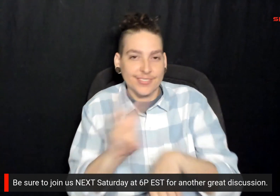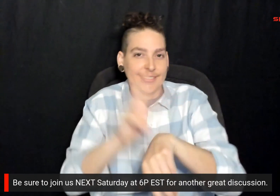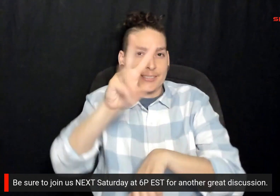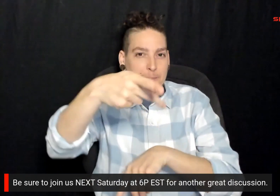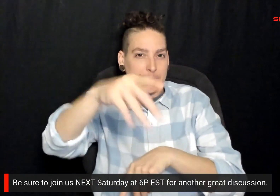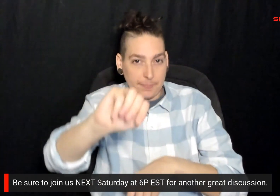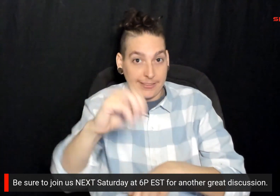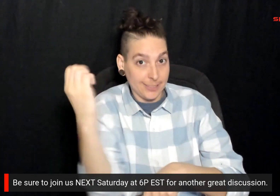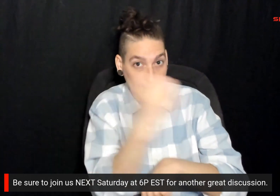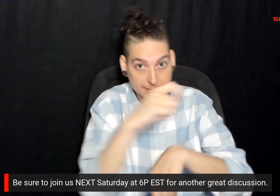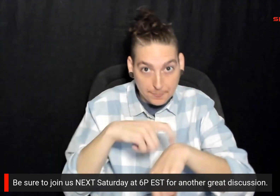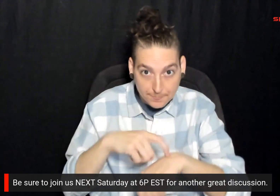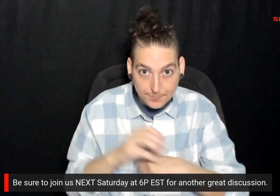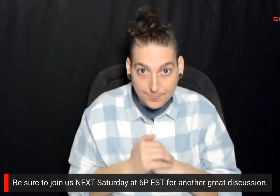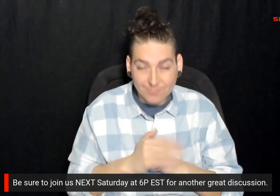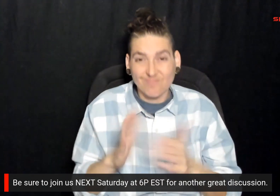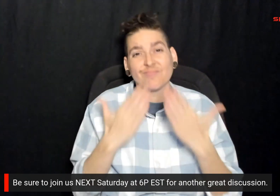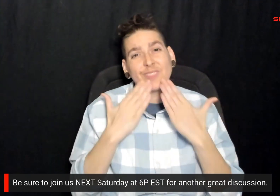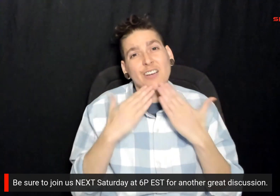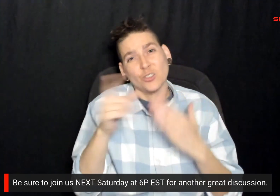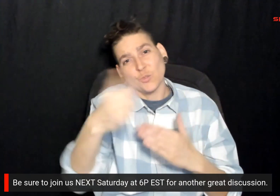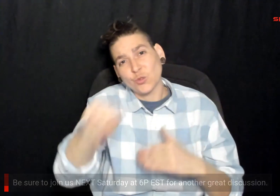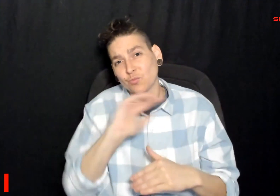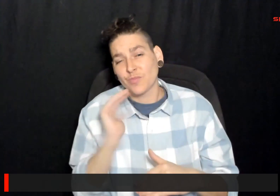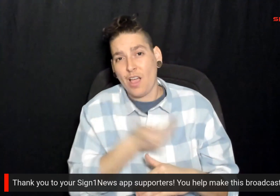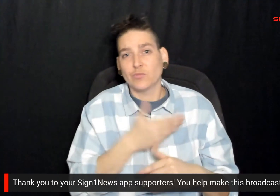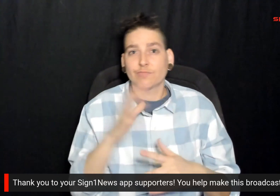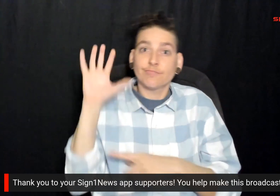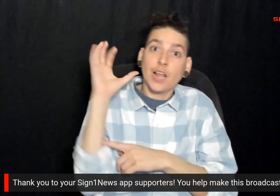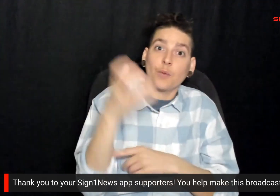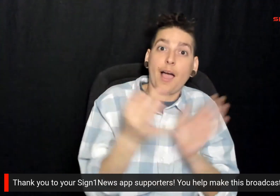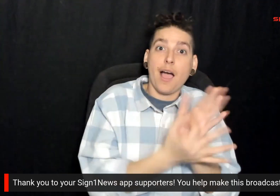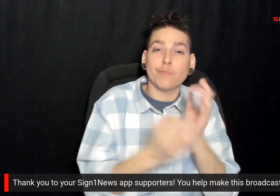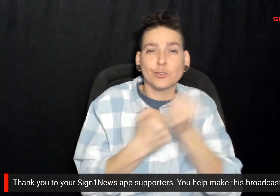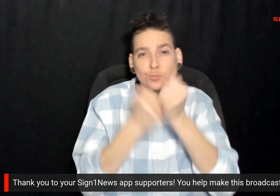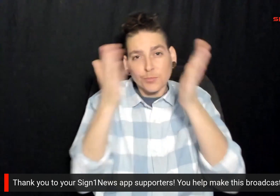of diverse guest to discuss the hot topics of the week a big thank you to our Sign1News